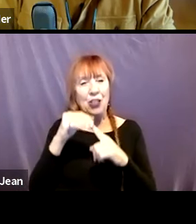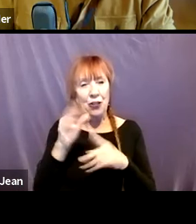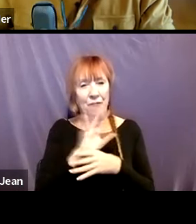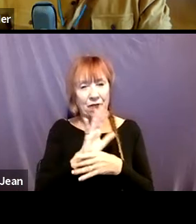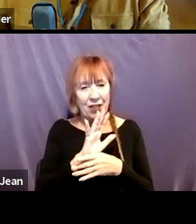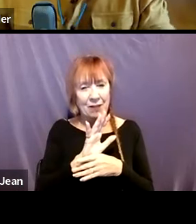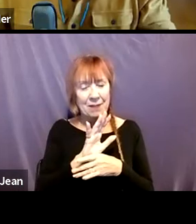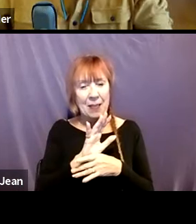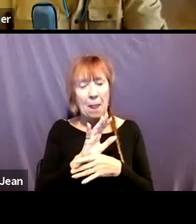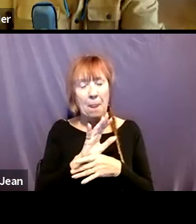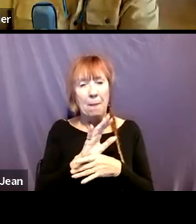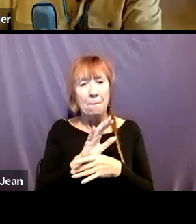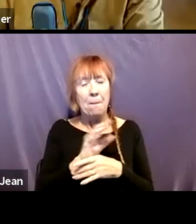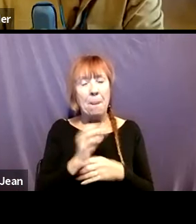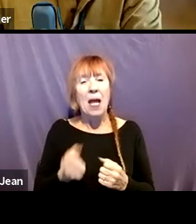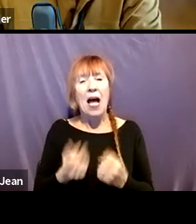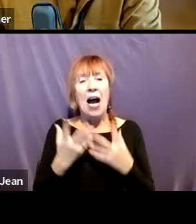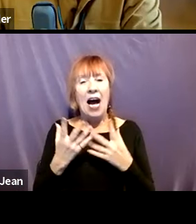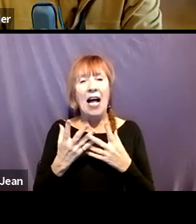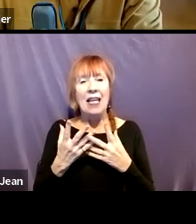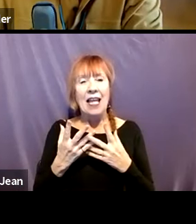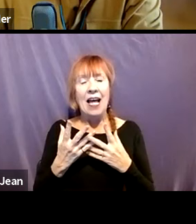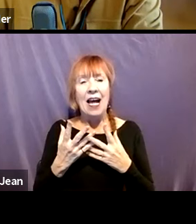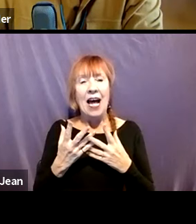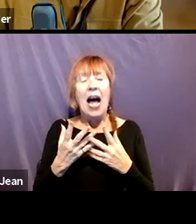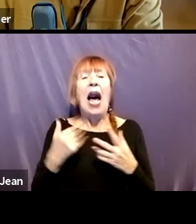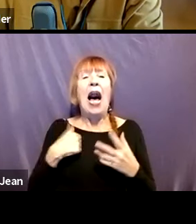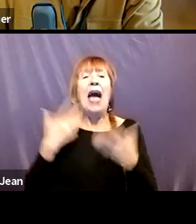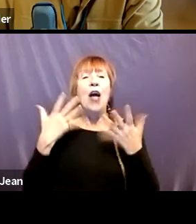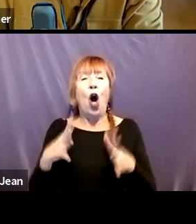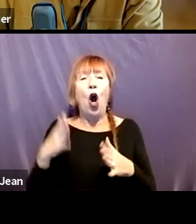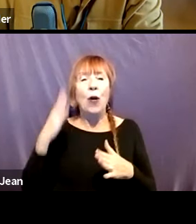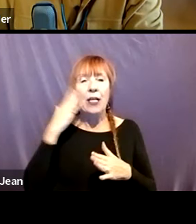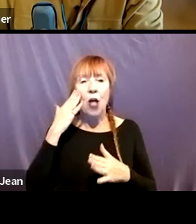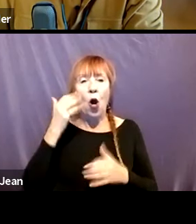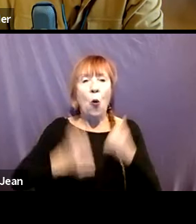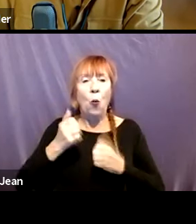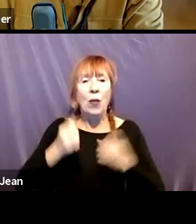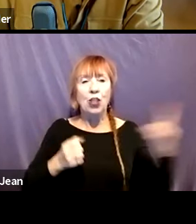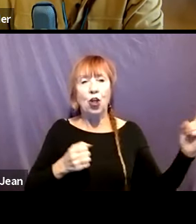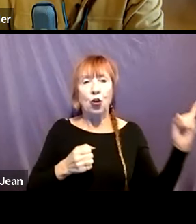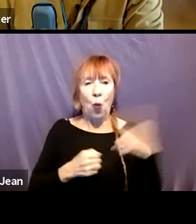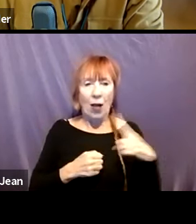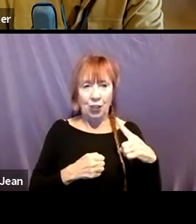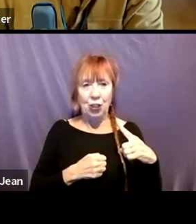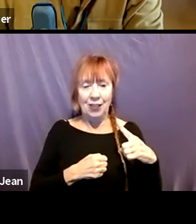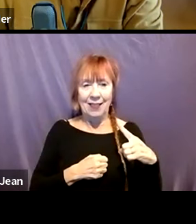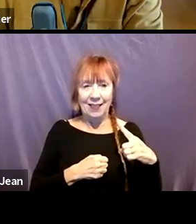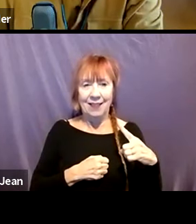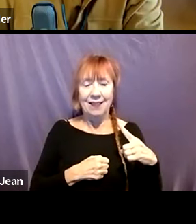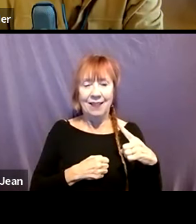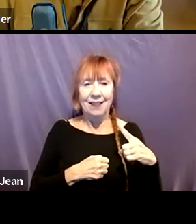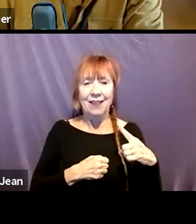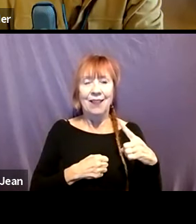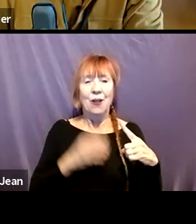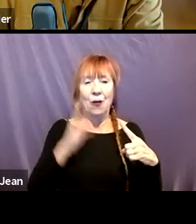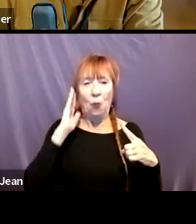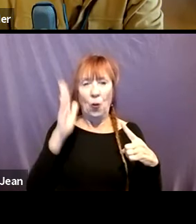I don't know. A lot of the questions I know they're gonna ask, I'm thinking about when I'm crafting the pitch, and so it's usually in there.